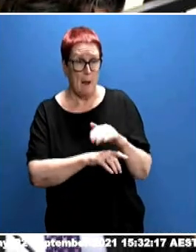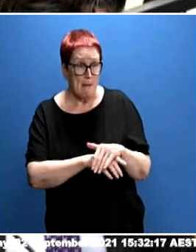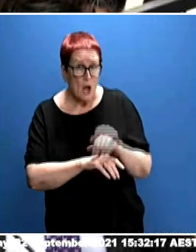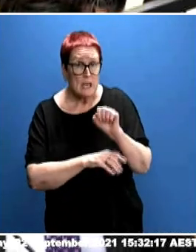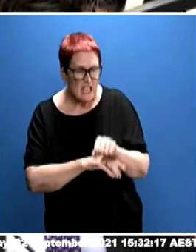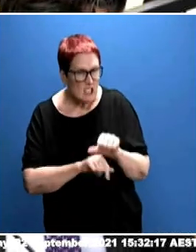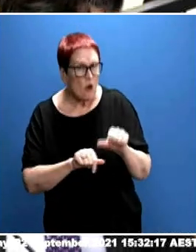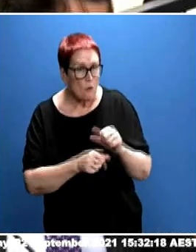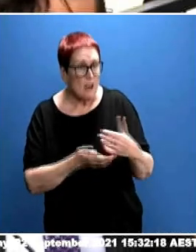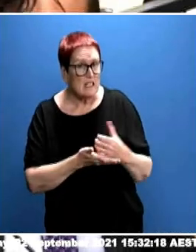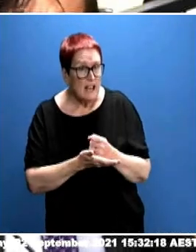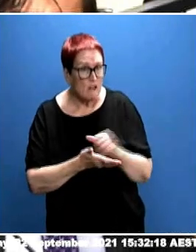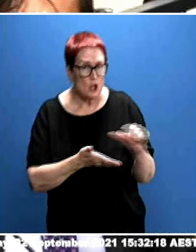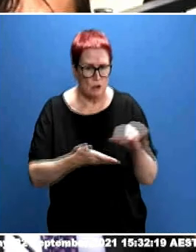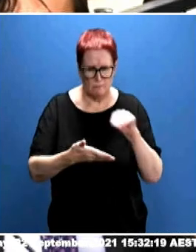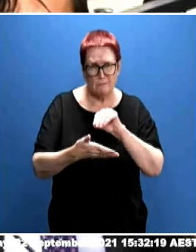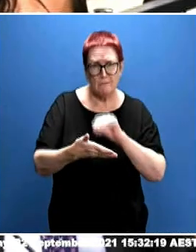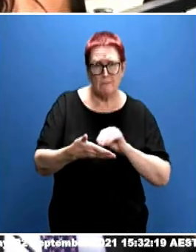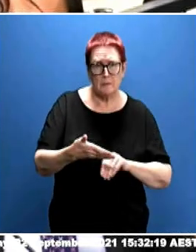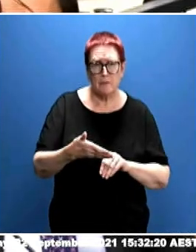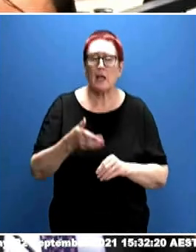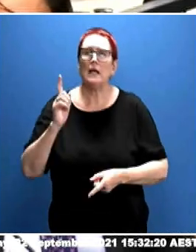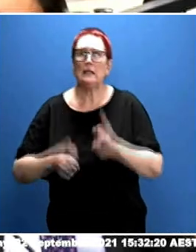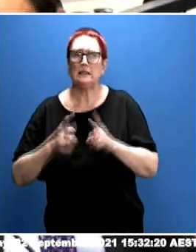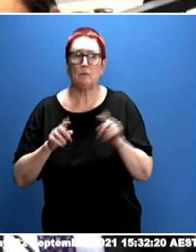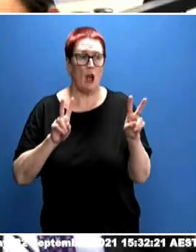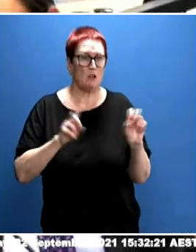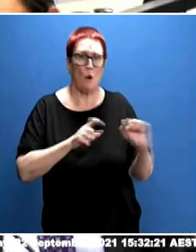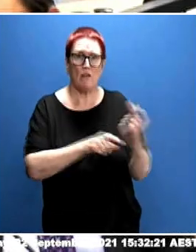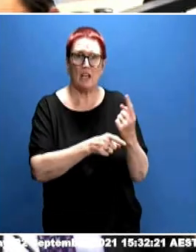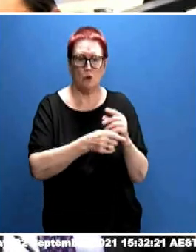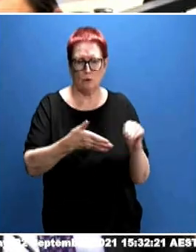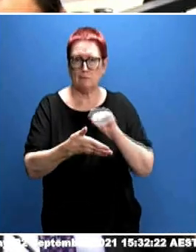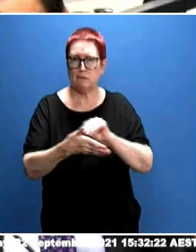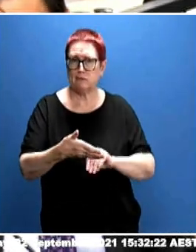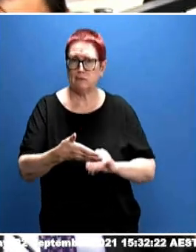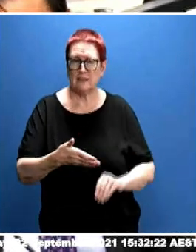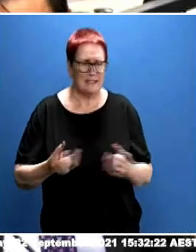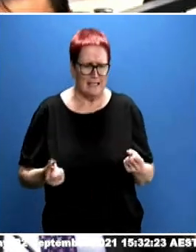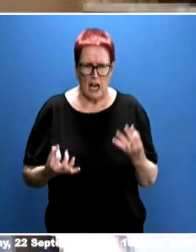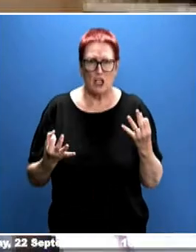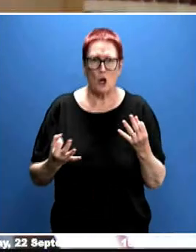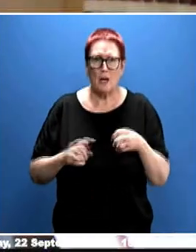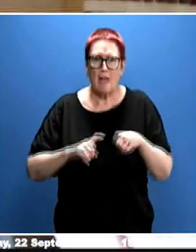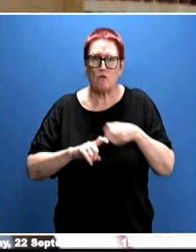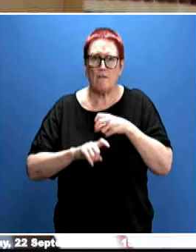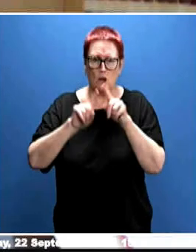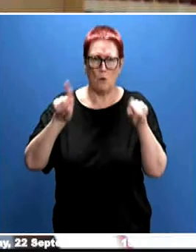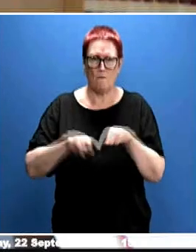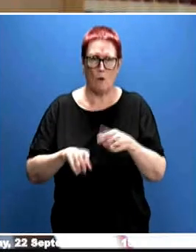Sometimes it was quoted more directly. I'm just trying to --- I haven't got a referral form in front of me to look at,